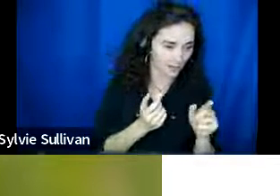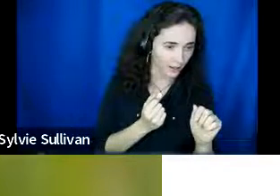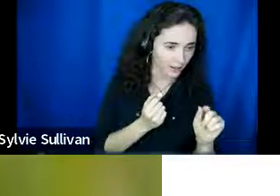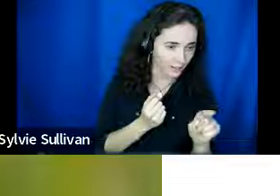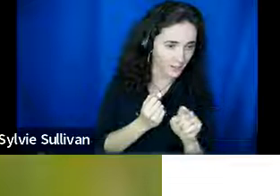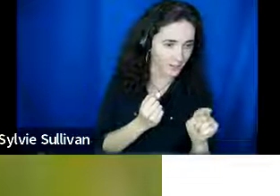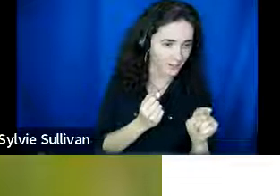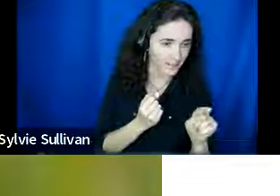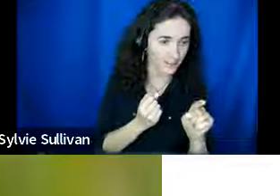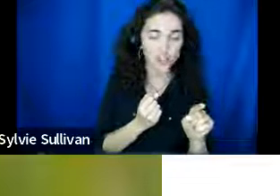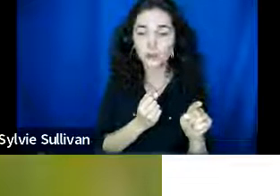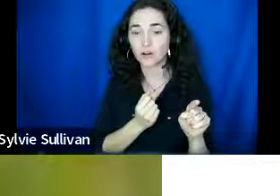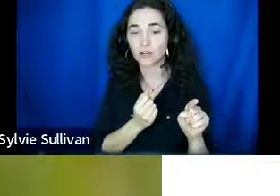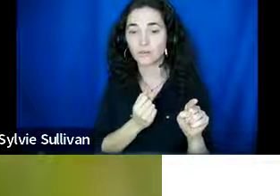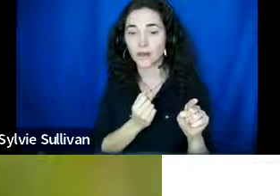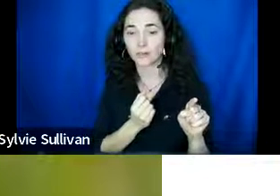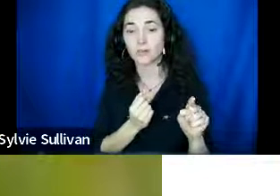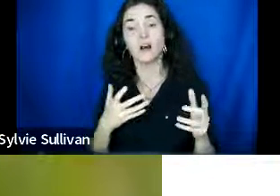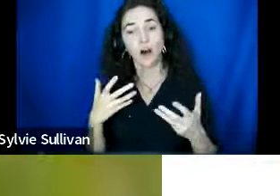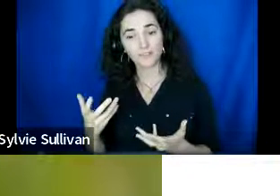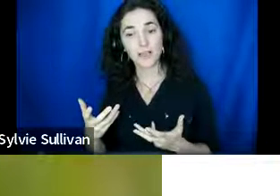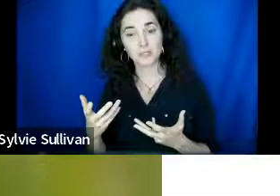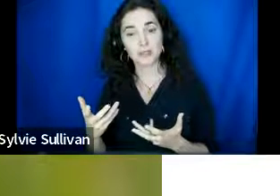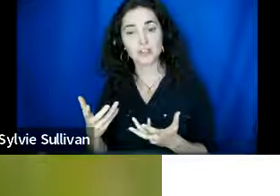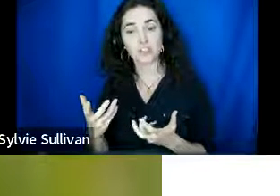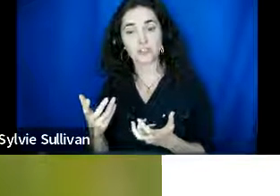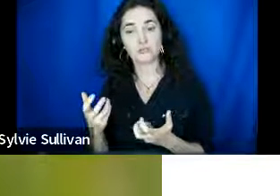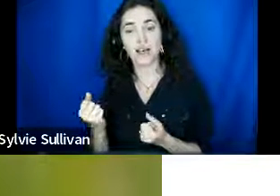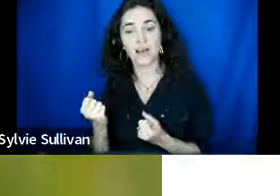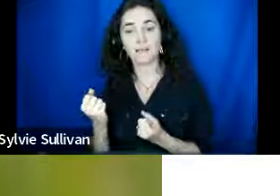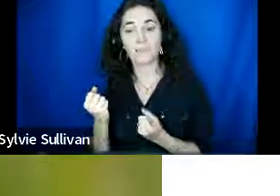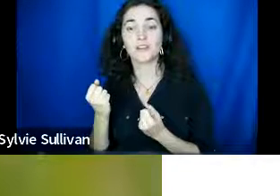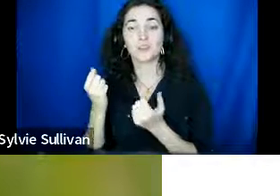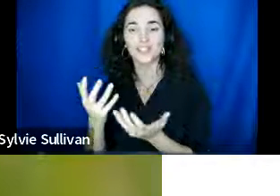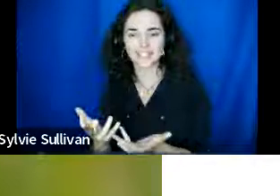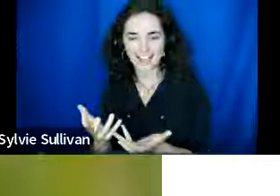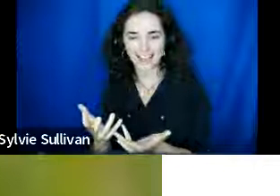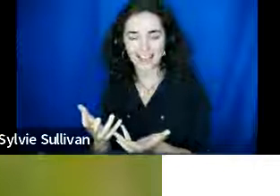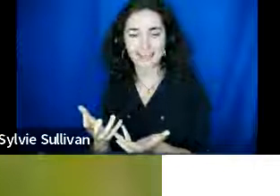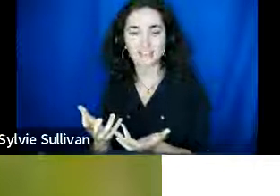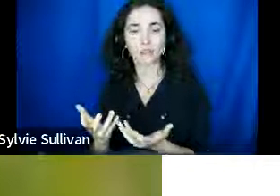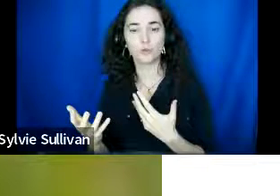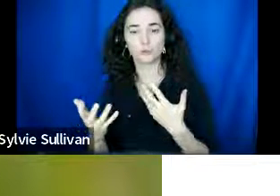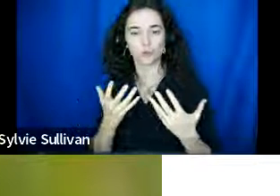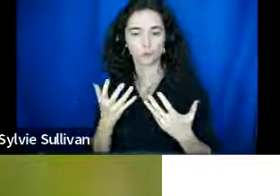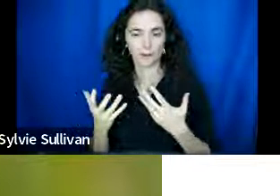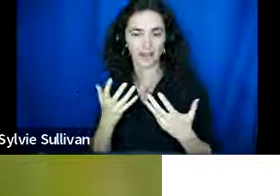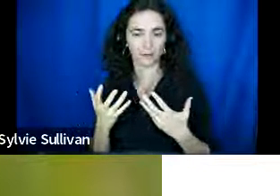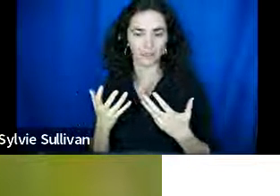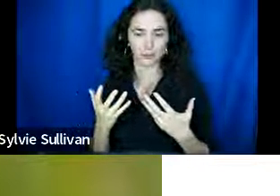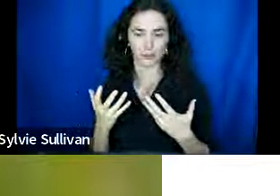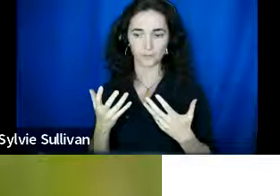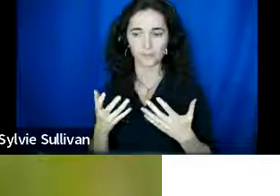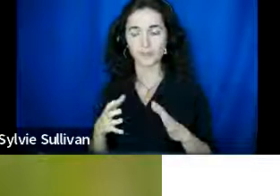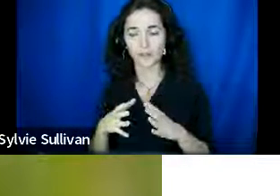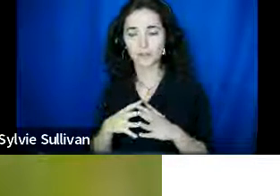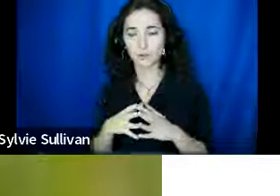Kelly Johnson said: Children are even better often times because children have something to say, and they're not too concerned about how they look.